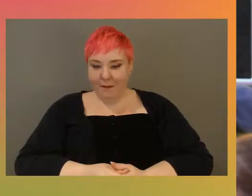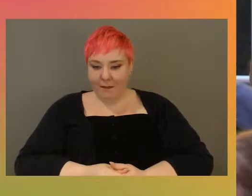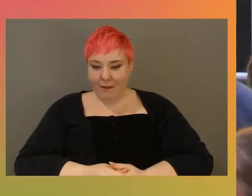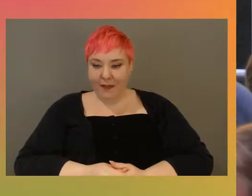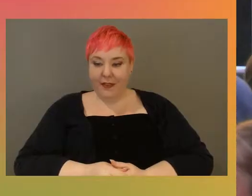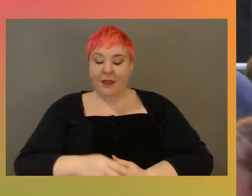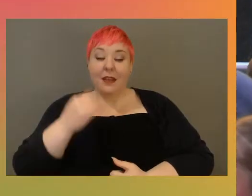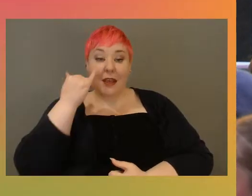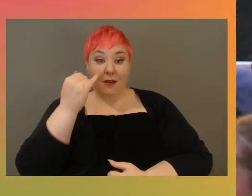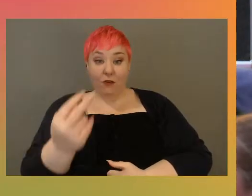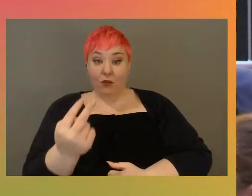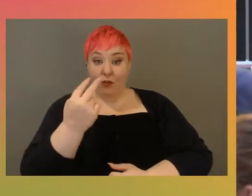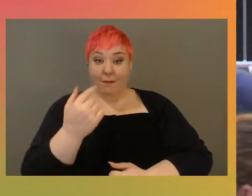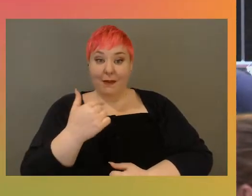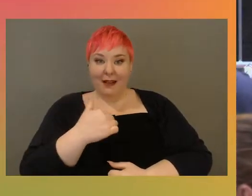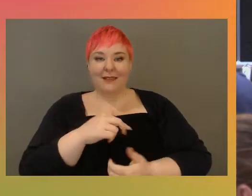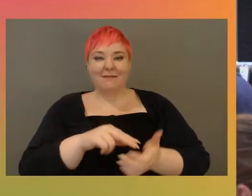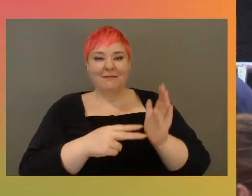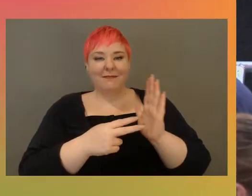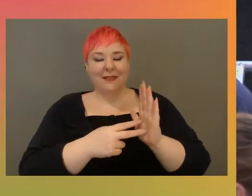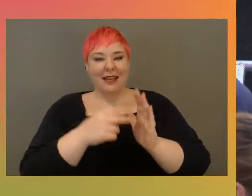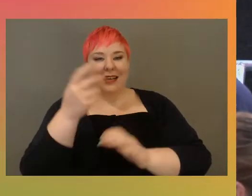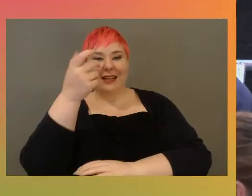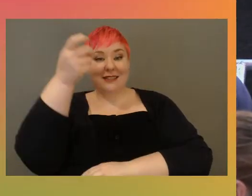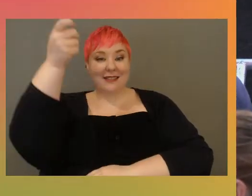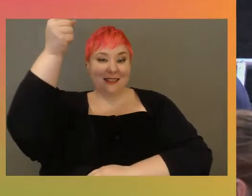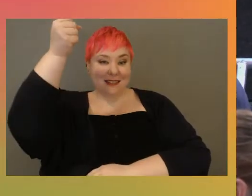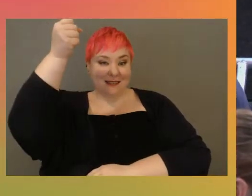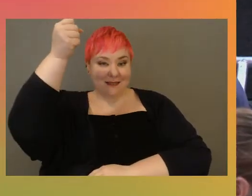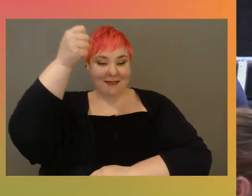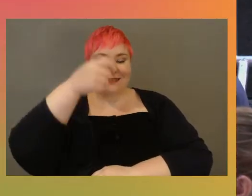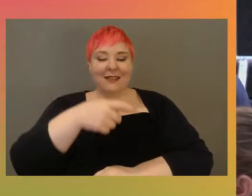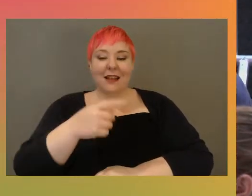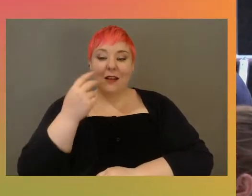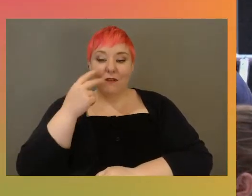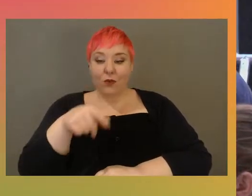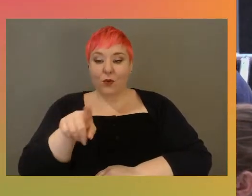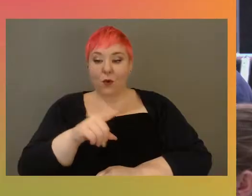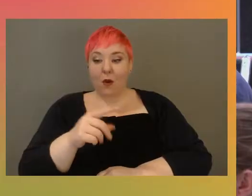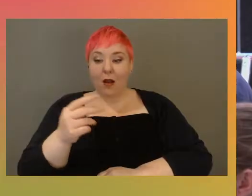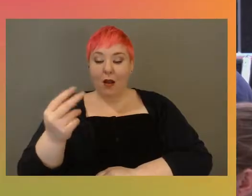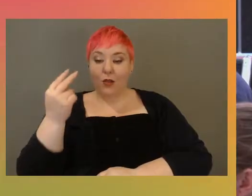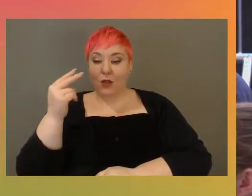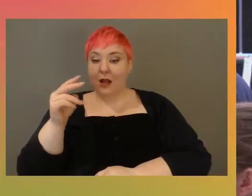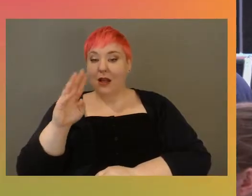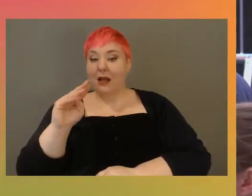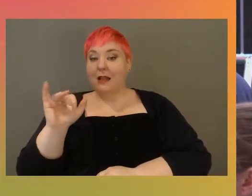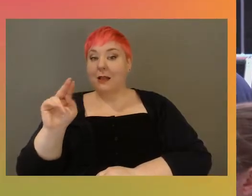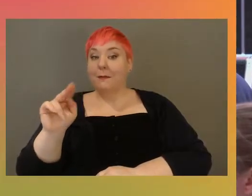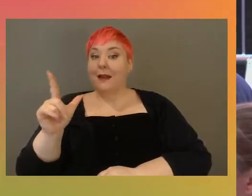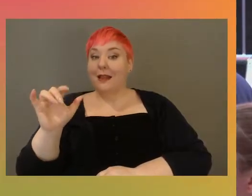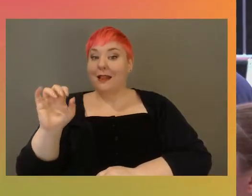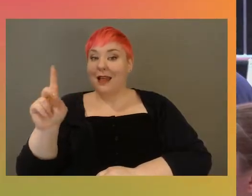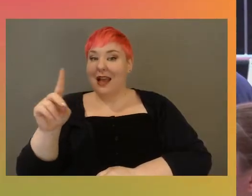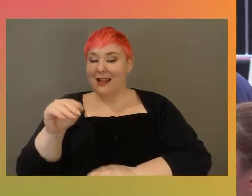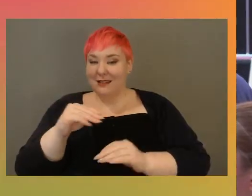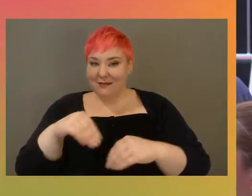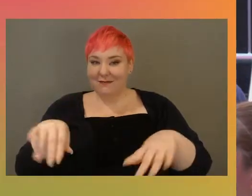ISLAND. NORTH AND SOUTH, IF YOU'RE FACING MY DIRECTION, YOU ARE